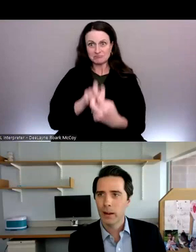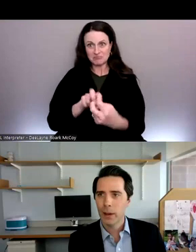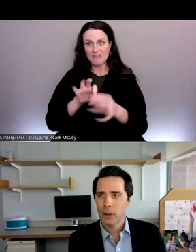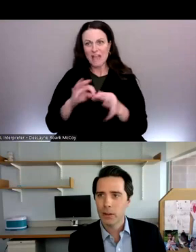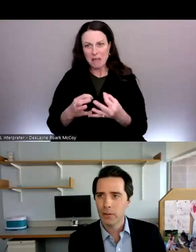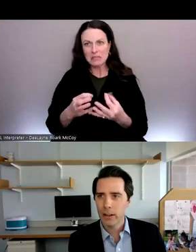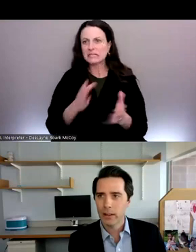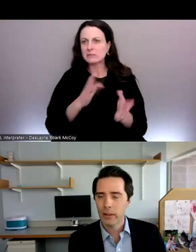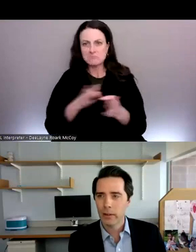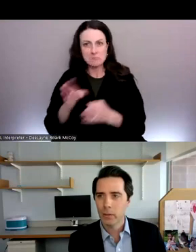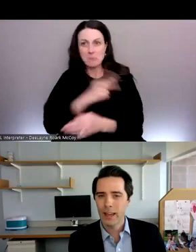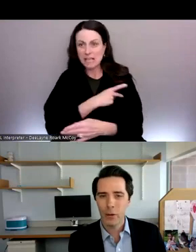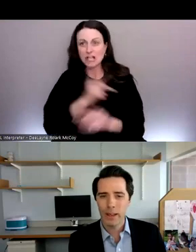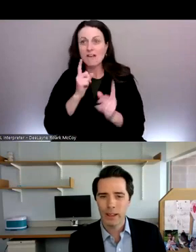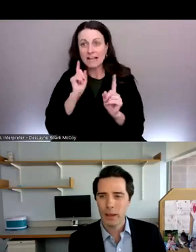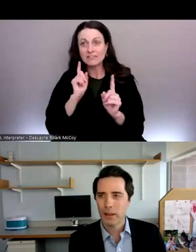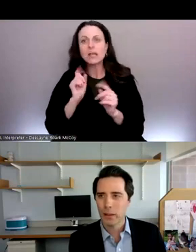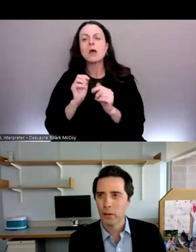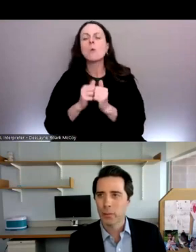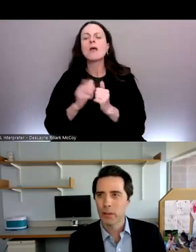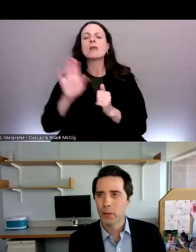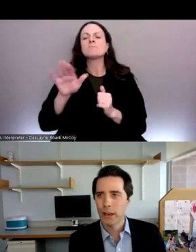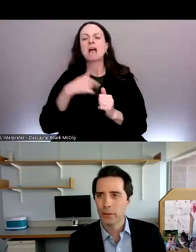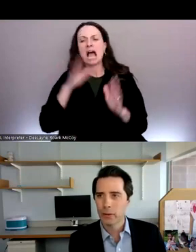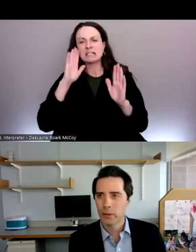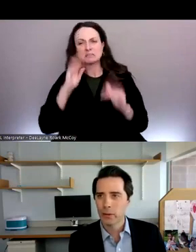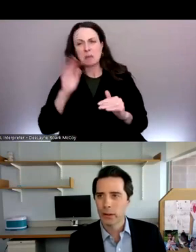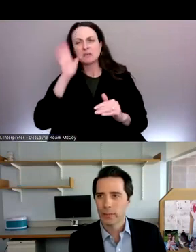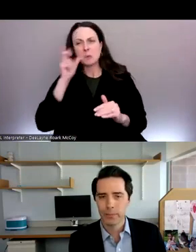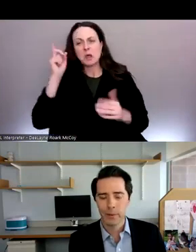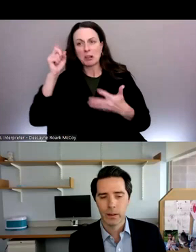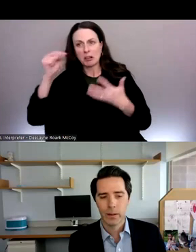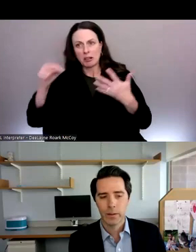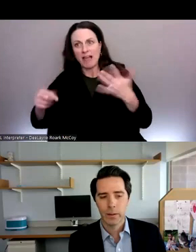patients effectively with how I expect that they're going to be doing after a